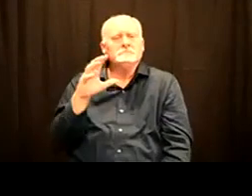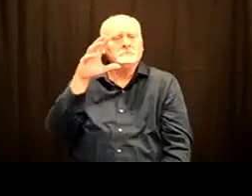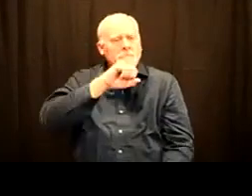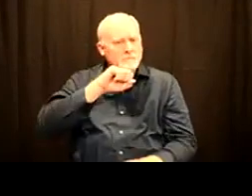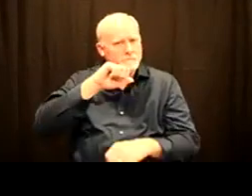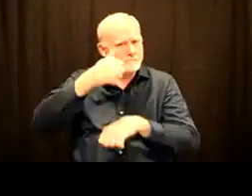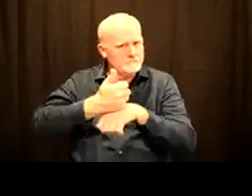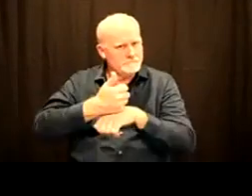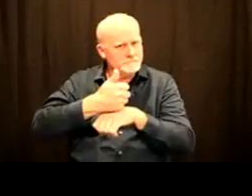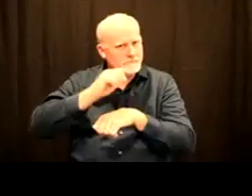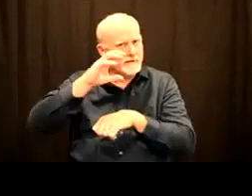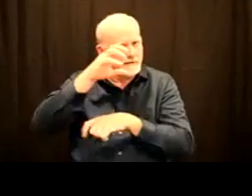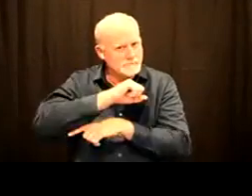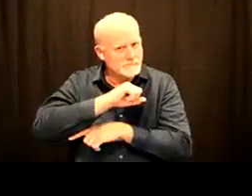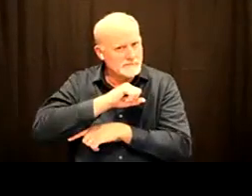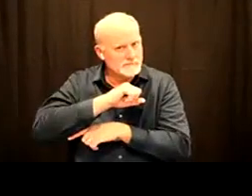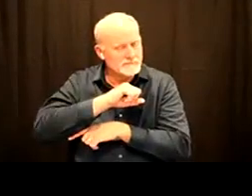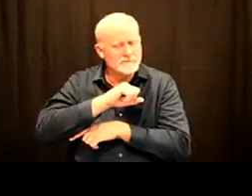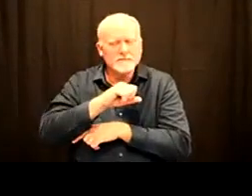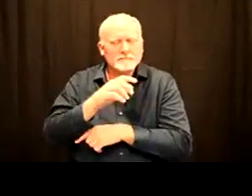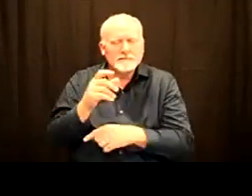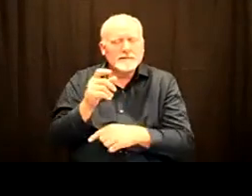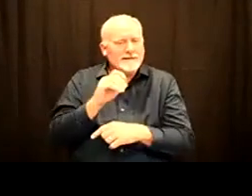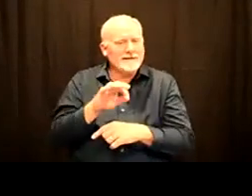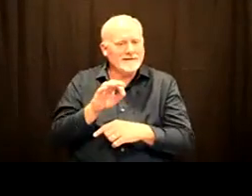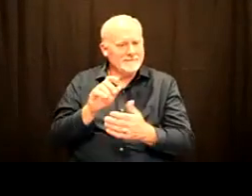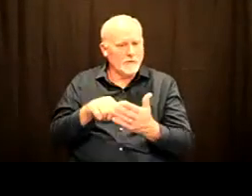but if if our trends follow what they've followed in the past we can expect that